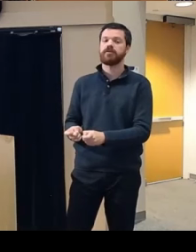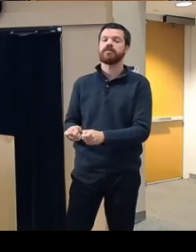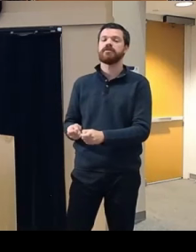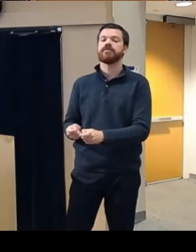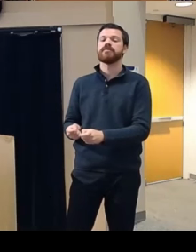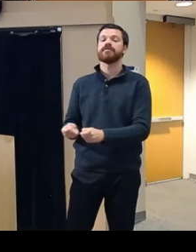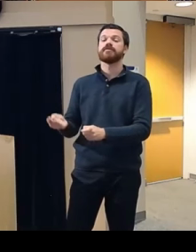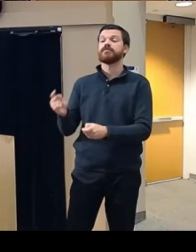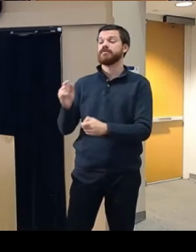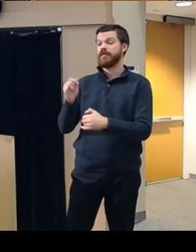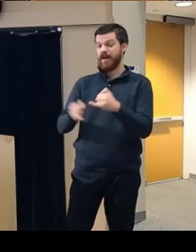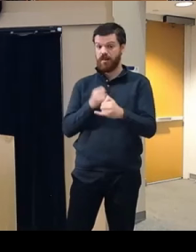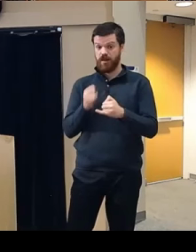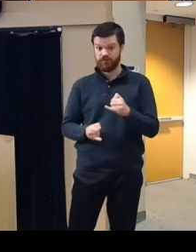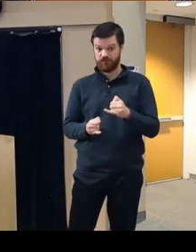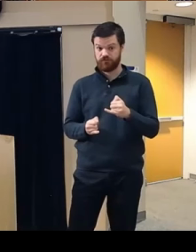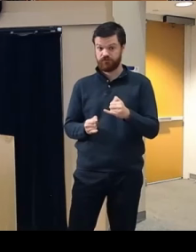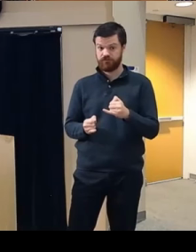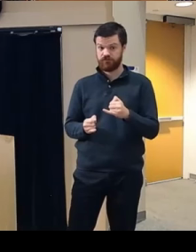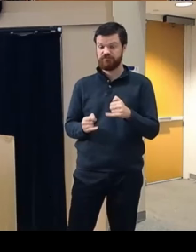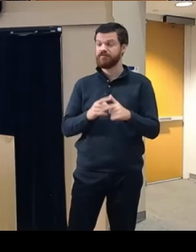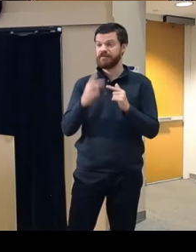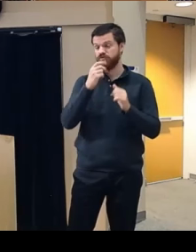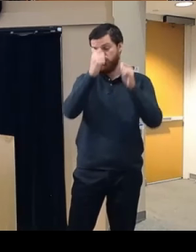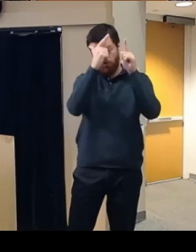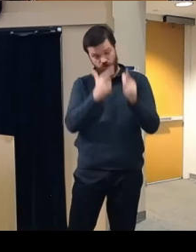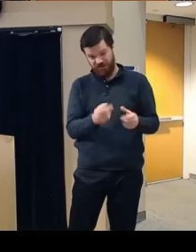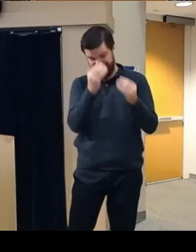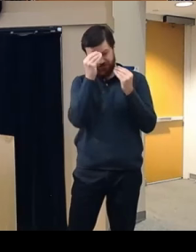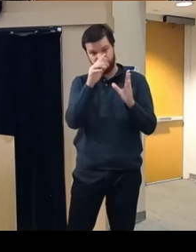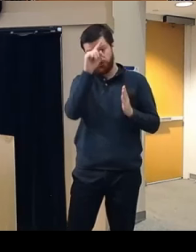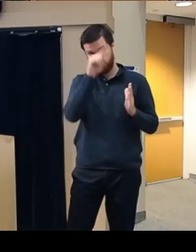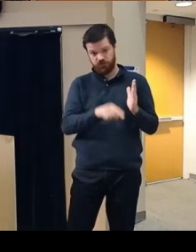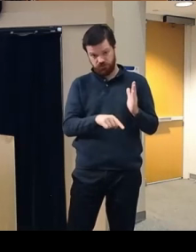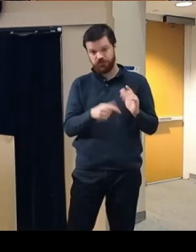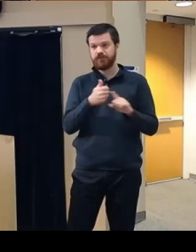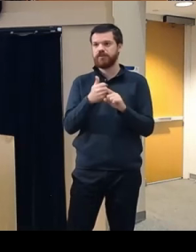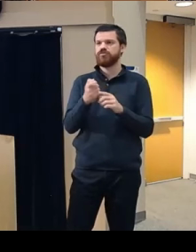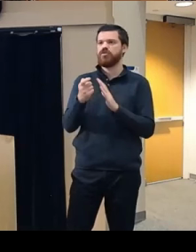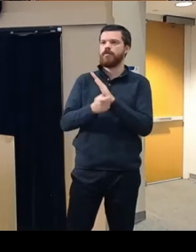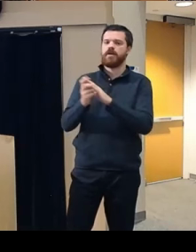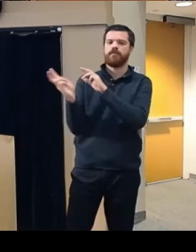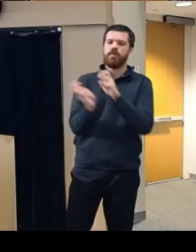I finalize and I can see that all of this information has pulled in um from the flow